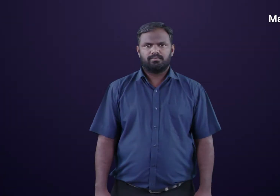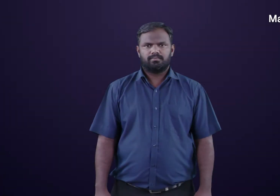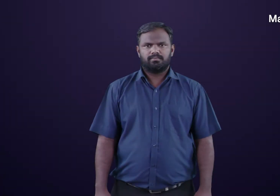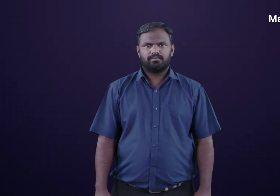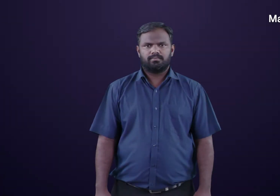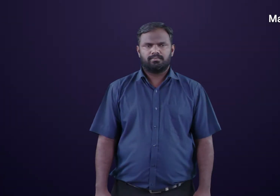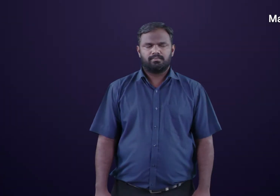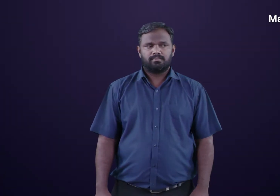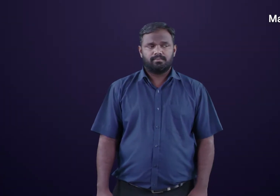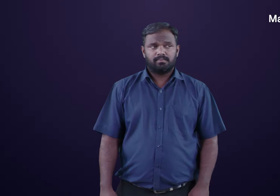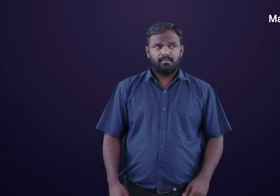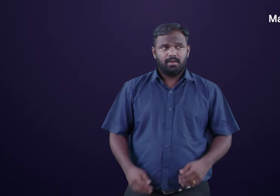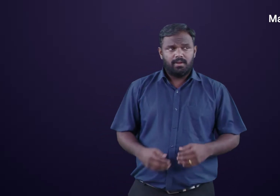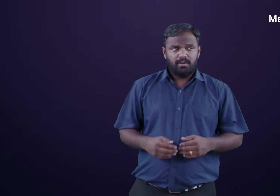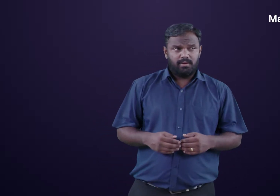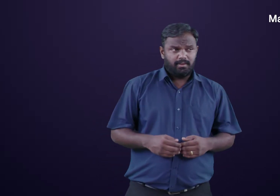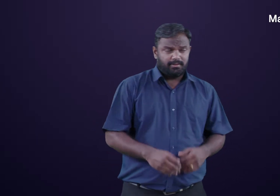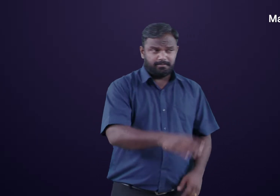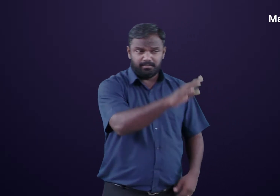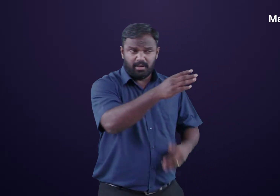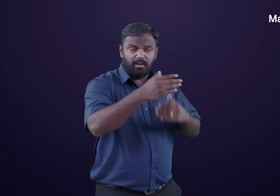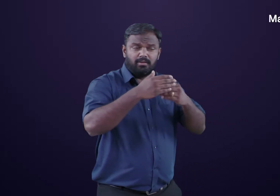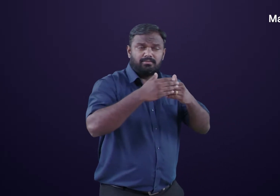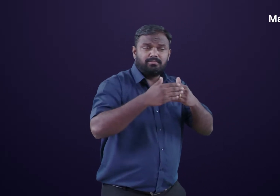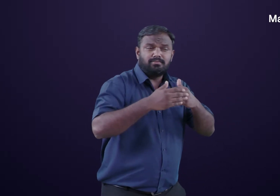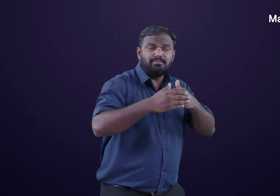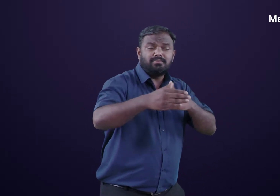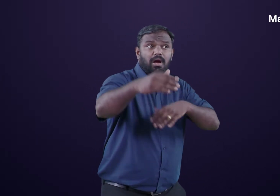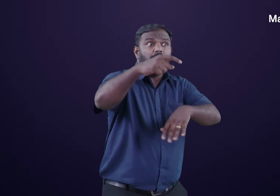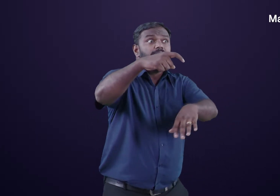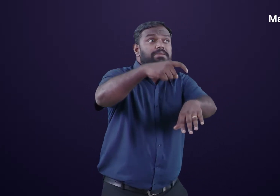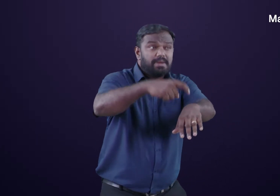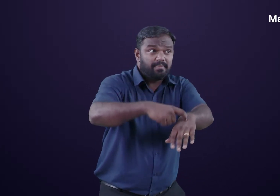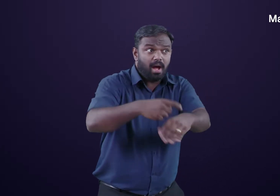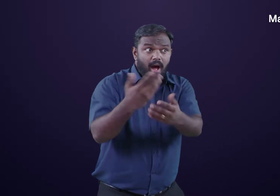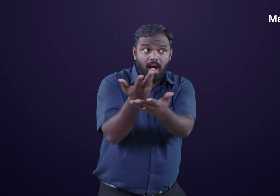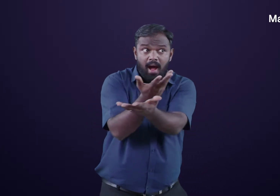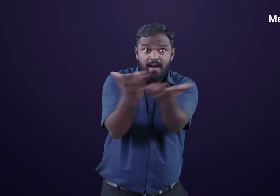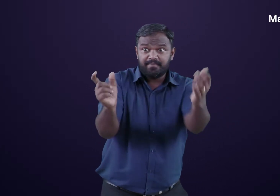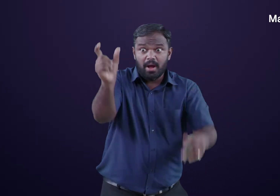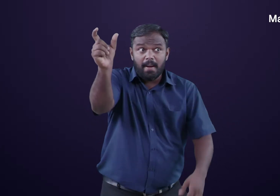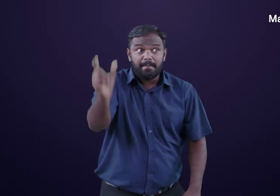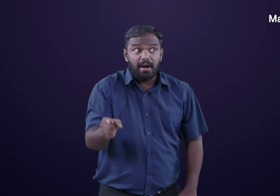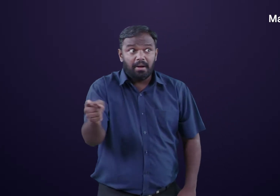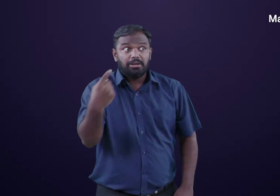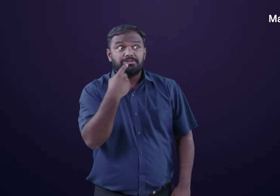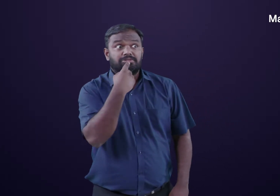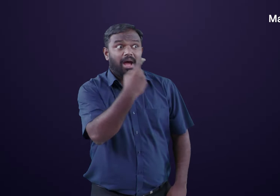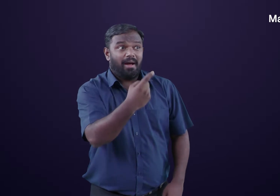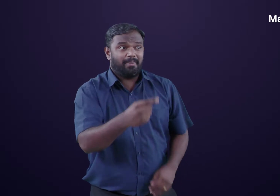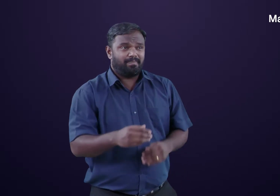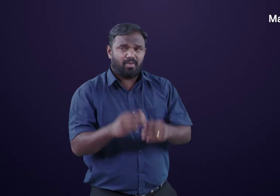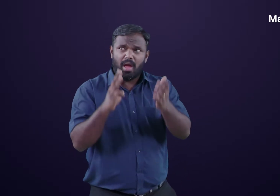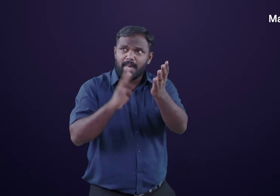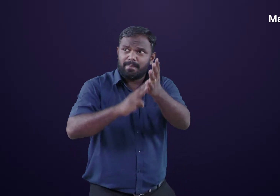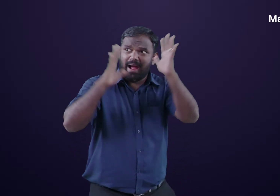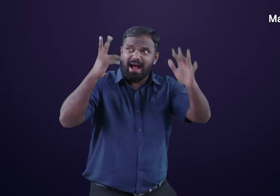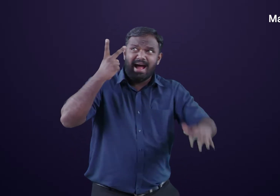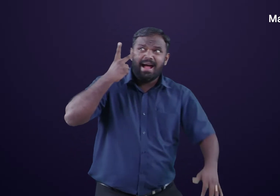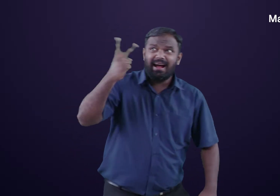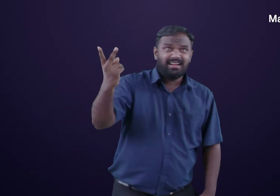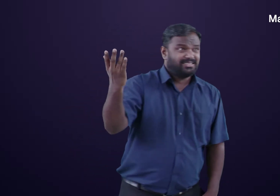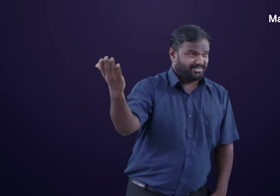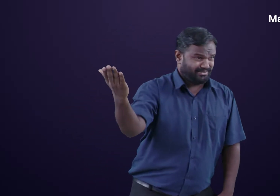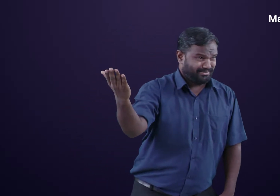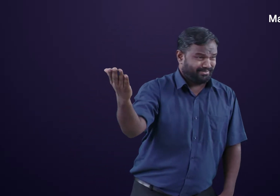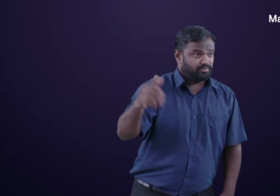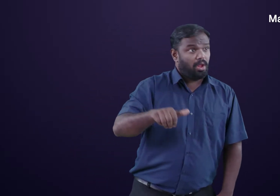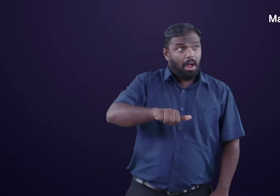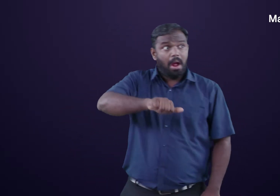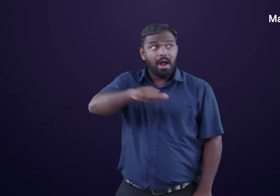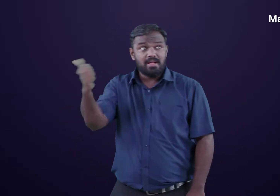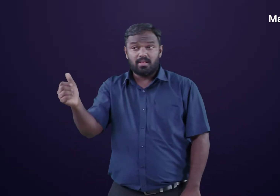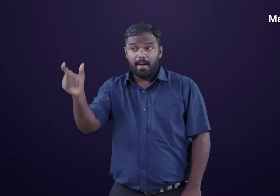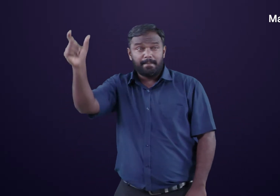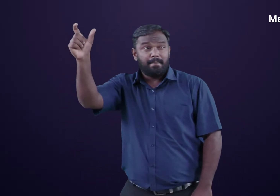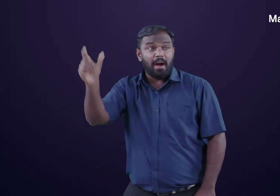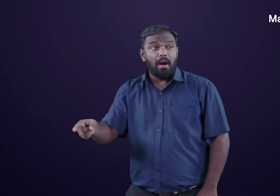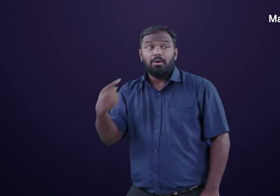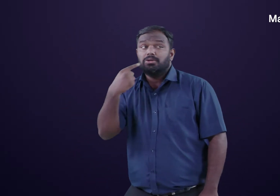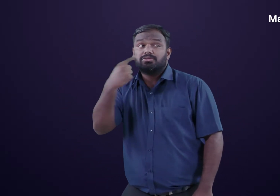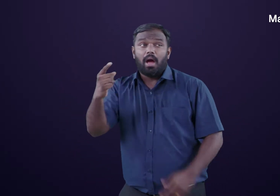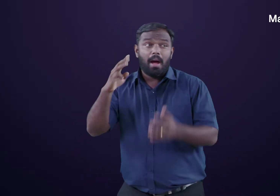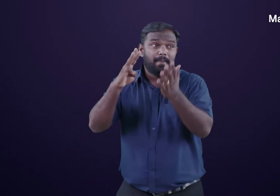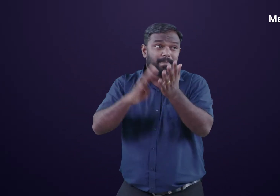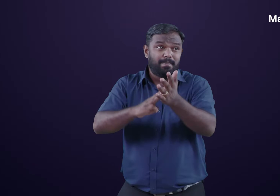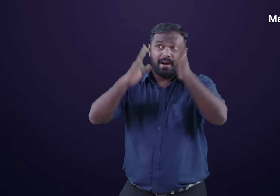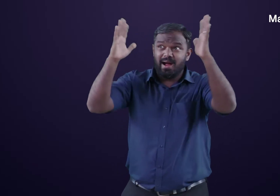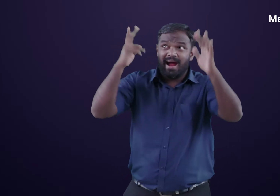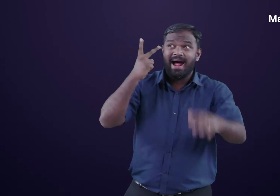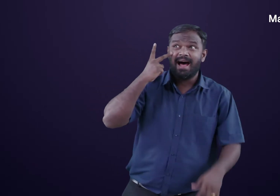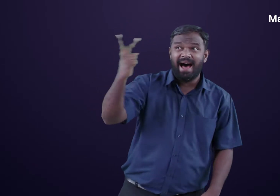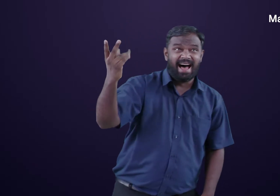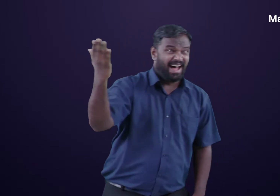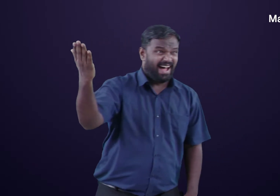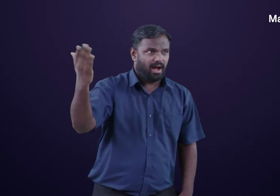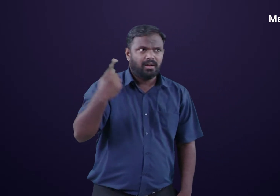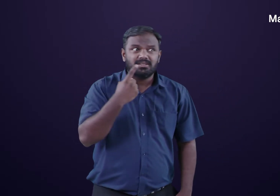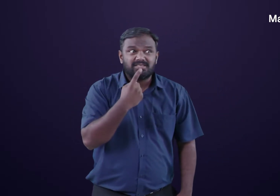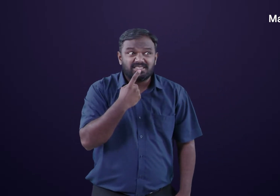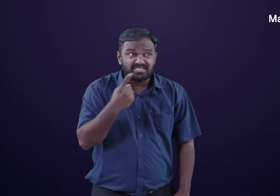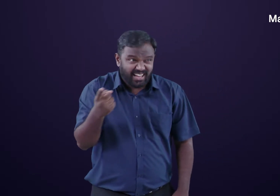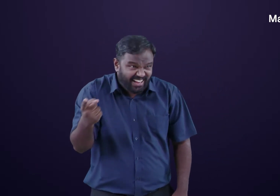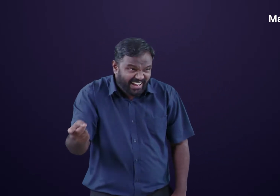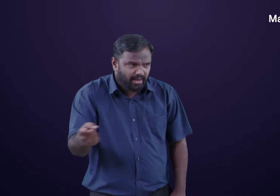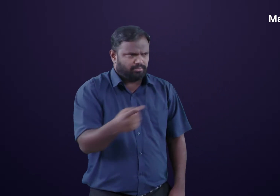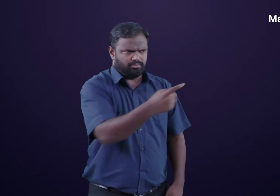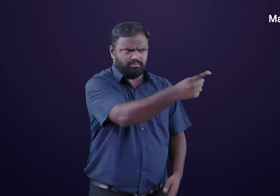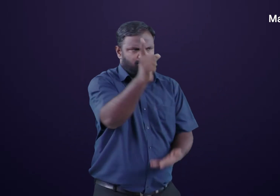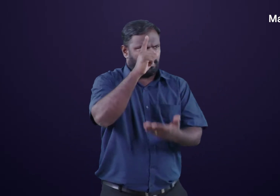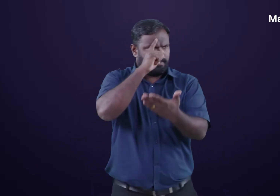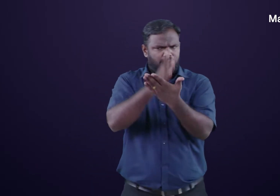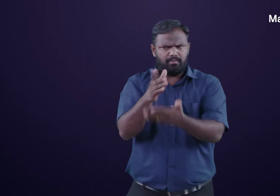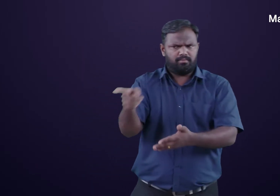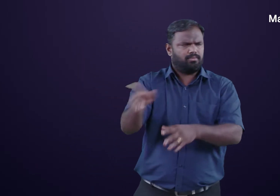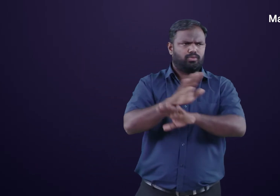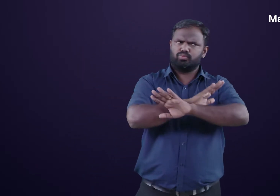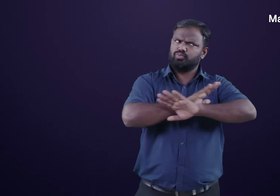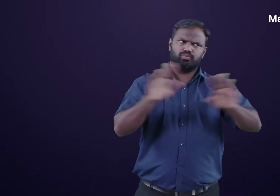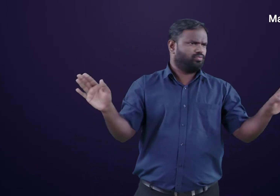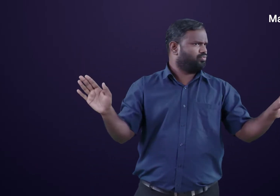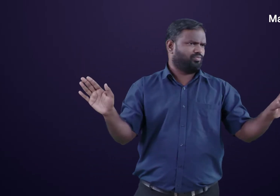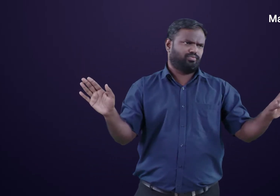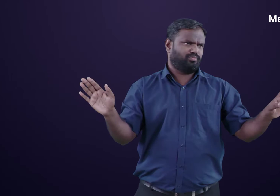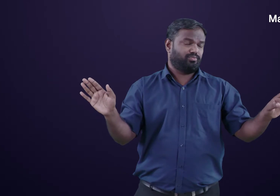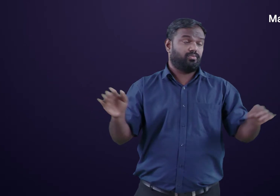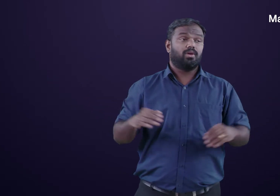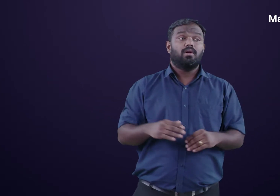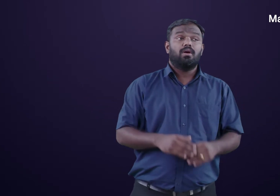“Someone might say to you at that time, ‘Look, there is the Messiah!’ Or another person might say, ‘There he is!’ But don’t believe them.